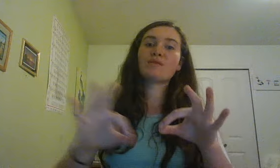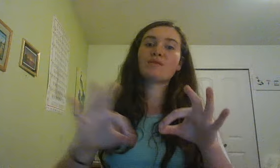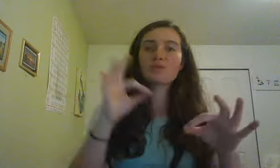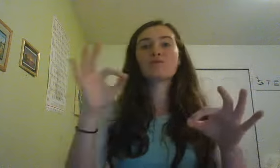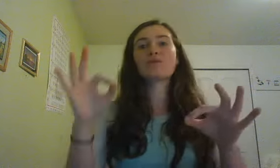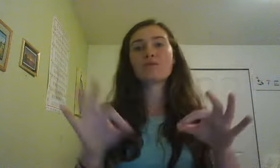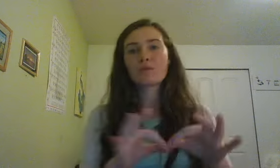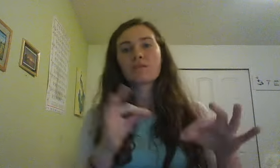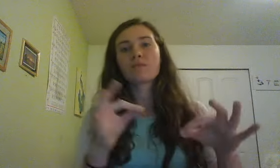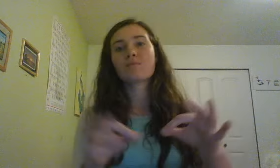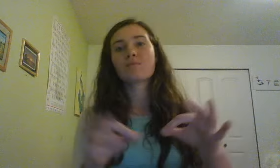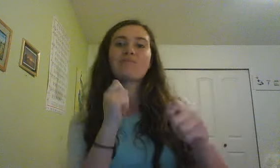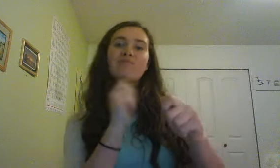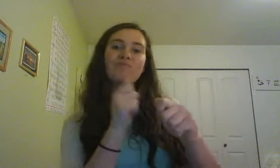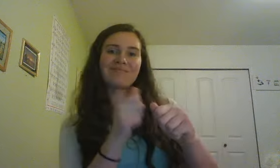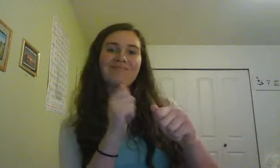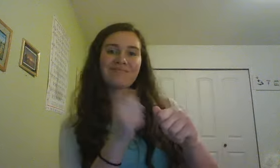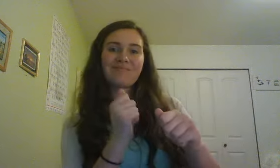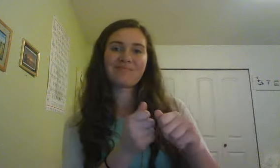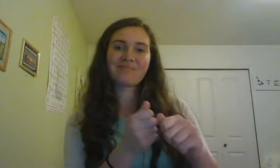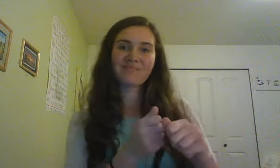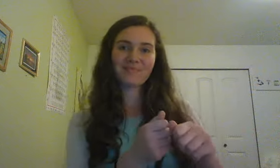All day long, they worked, sewed, and hammered.